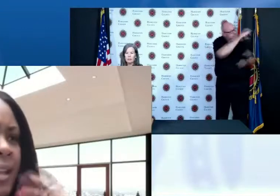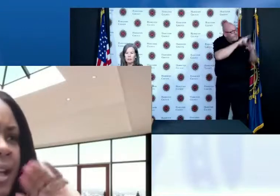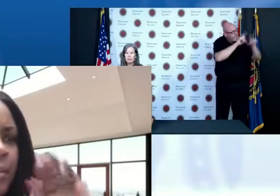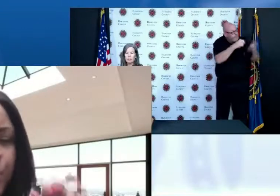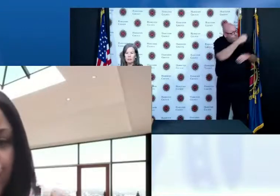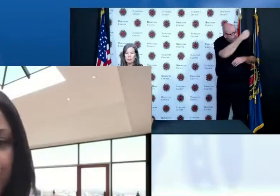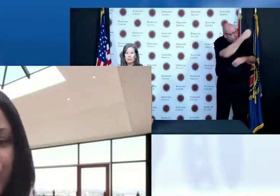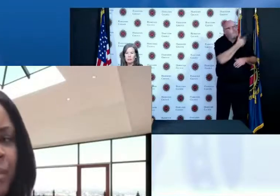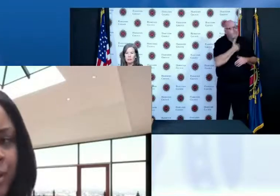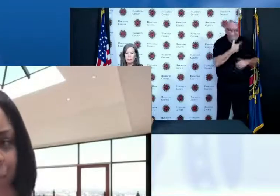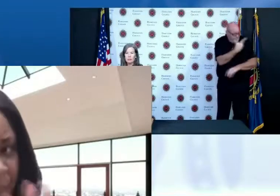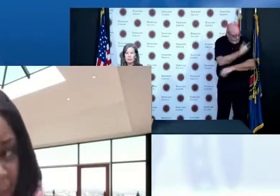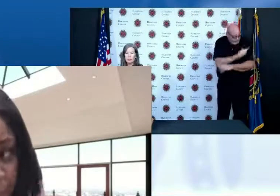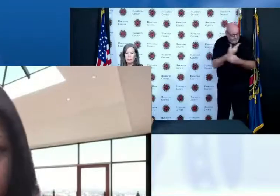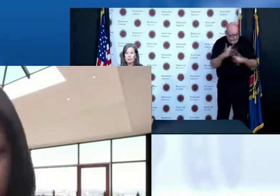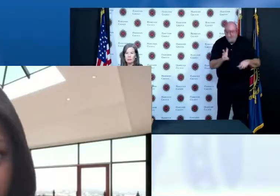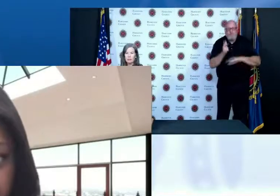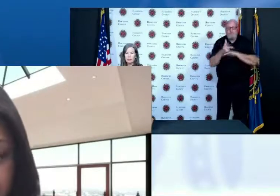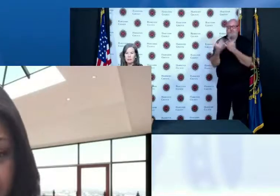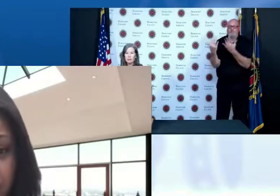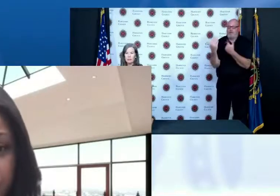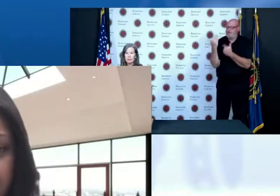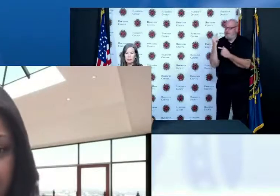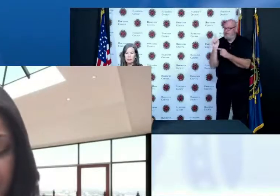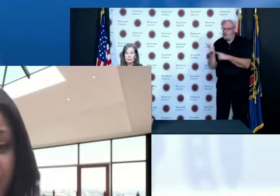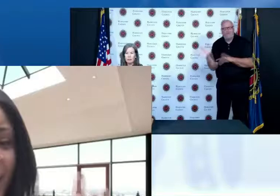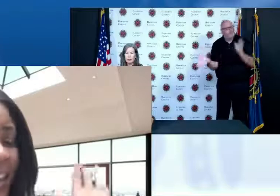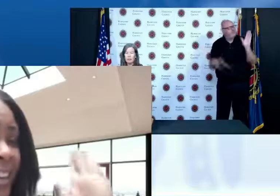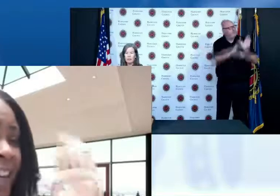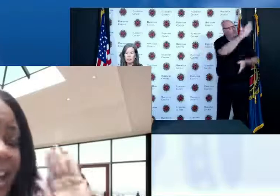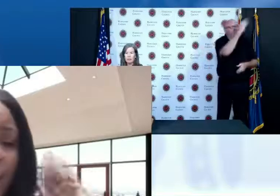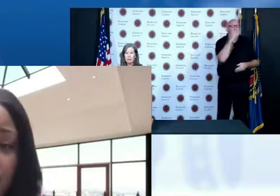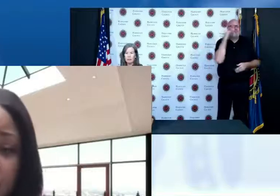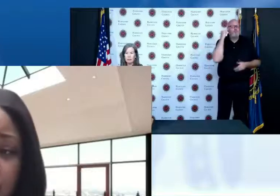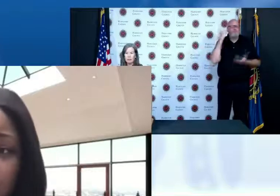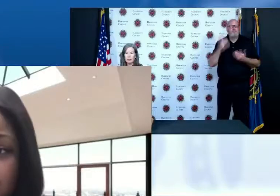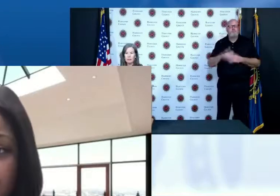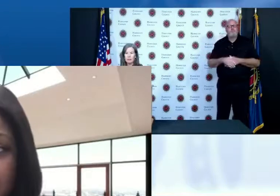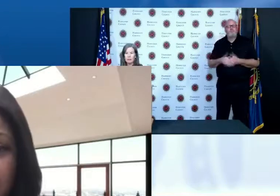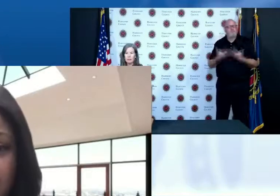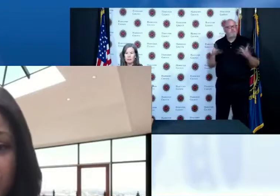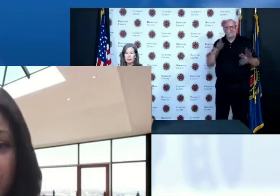the next booth literally maybe five minutes later if that and I had my next date for my vaccination